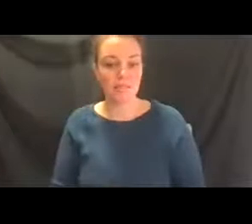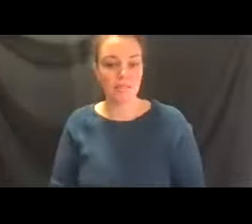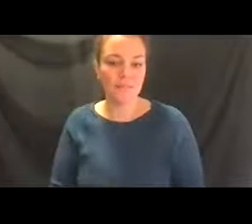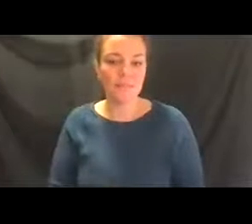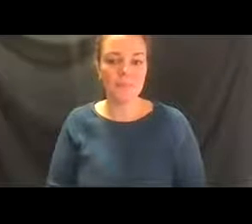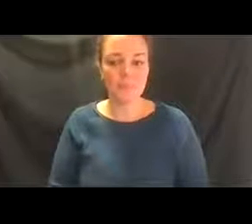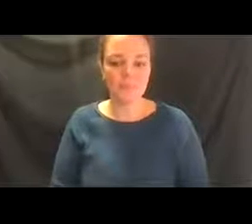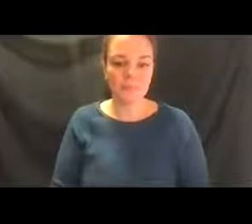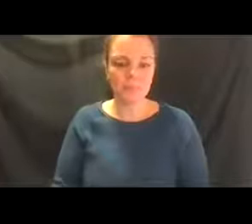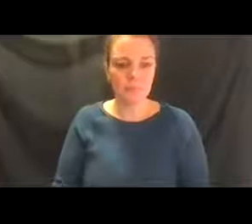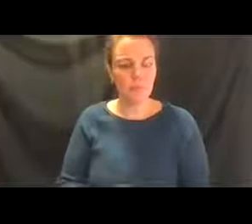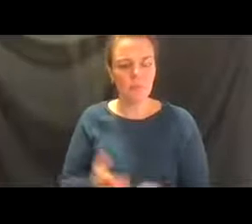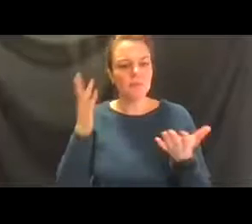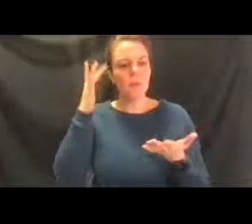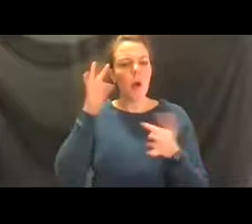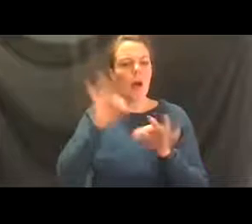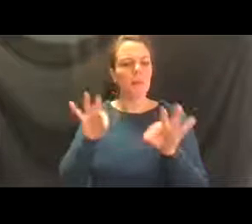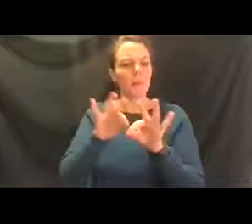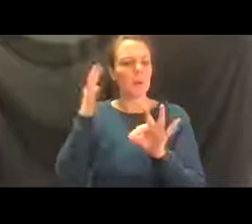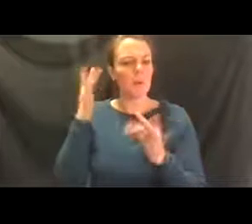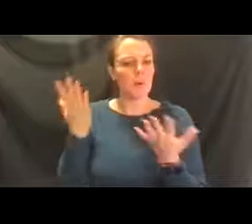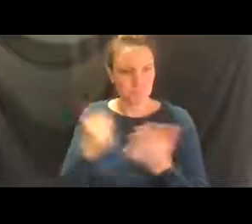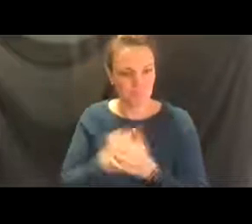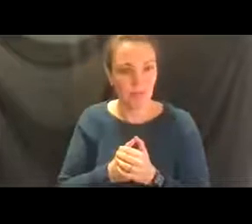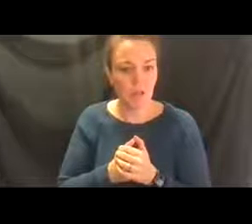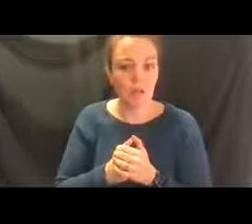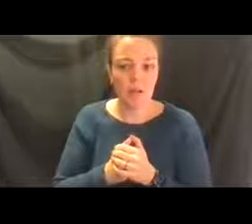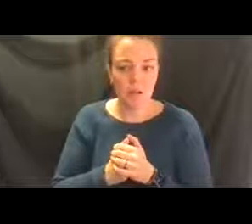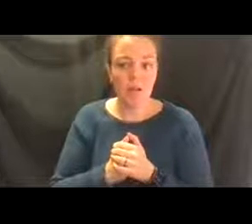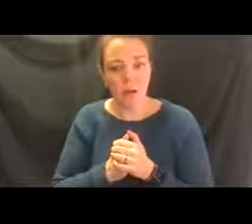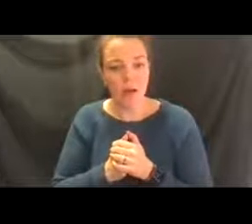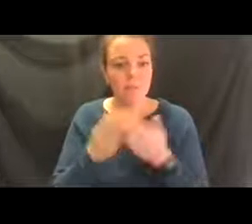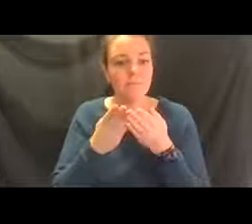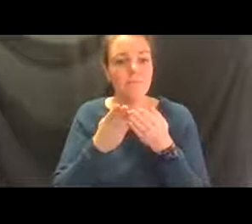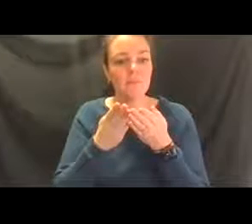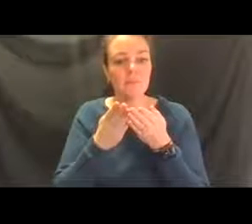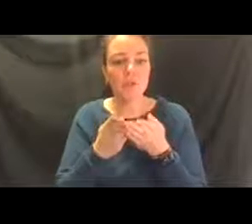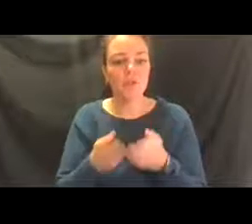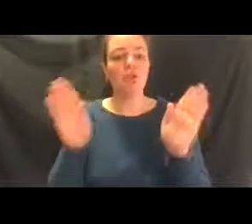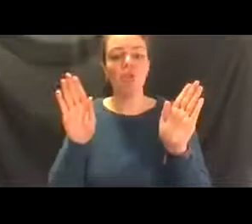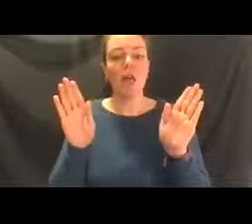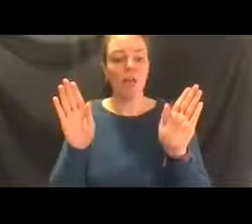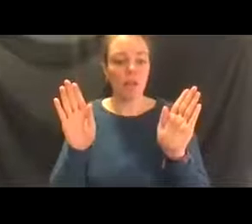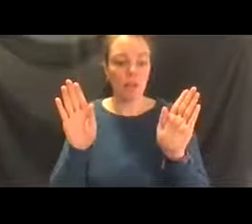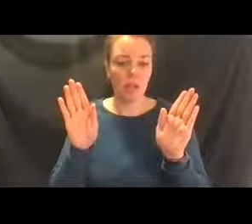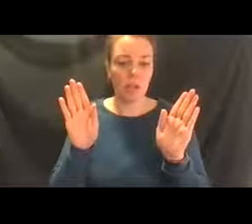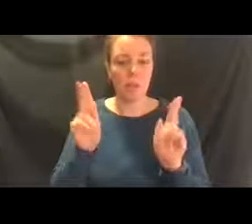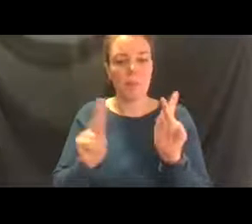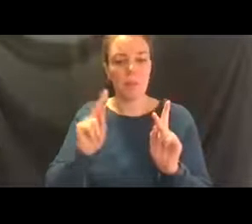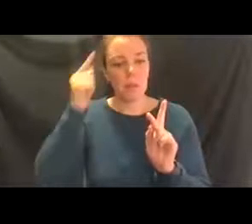So why is this important? General practice is often regarded as the basic building block of